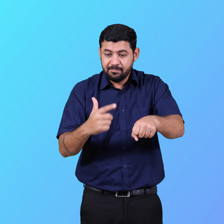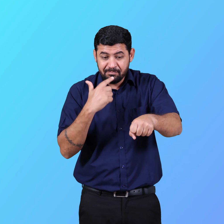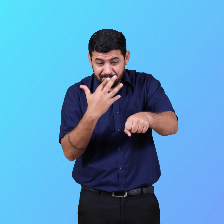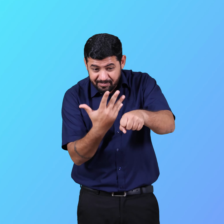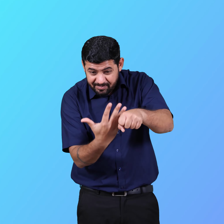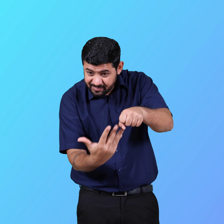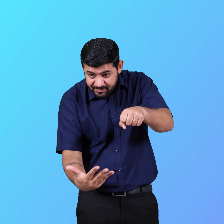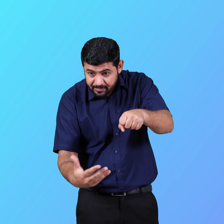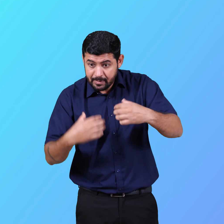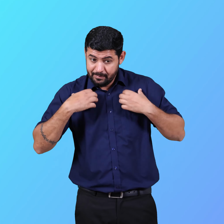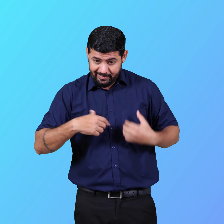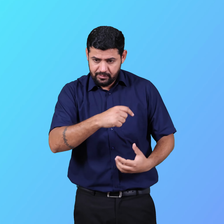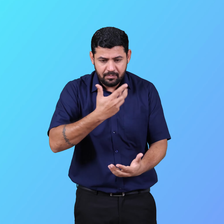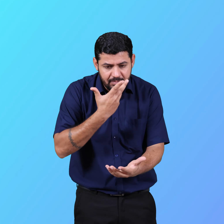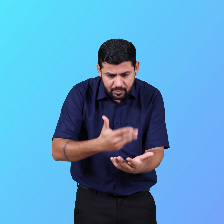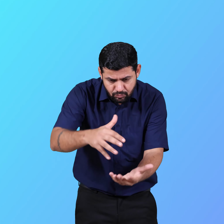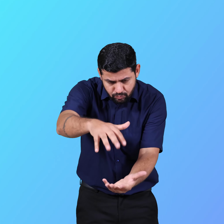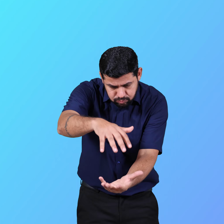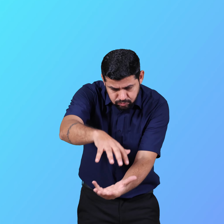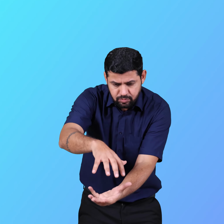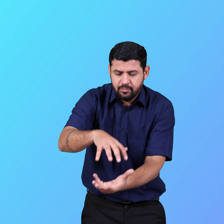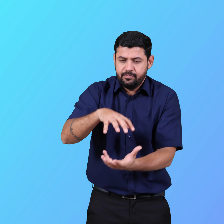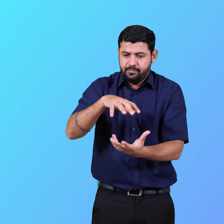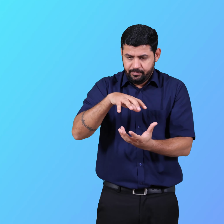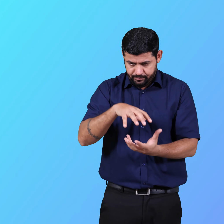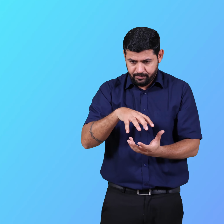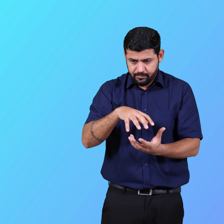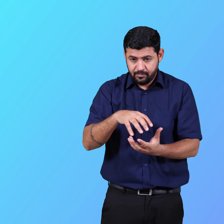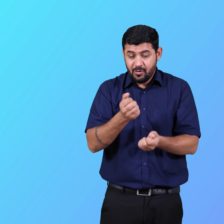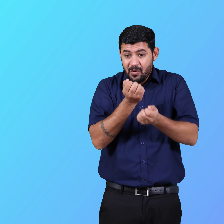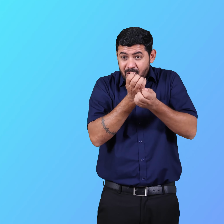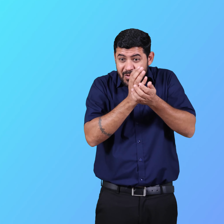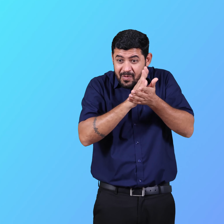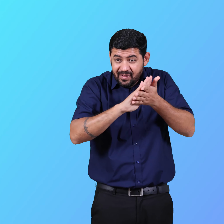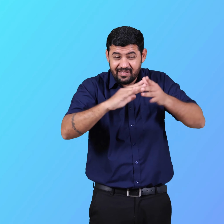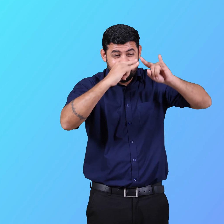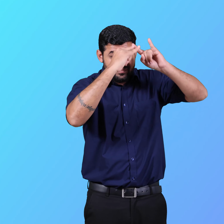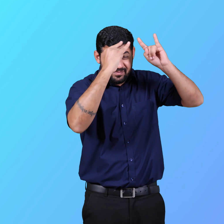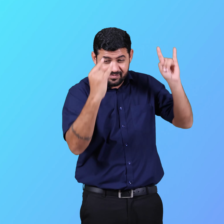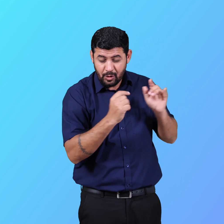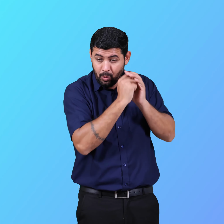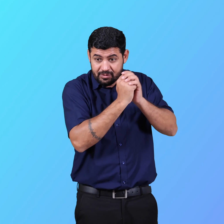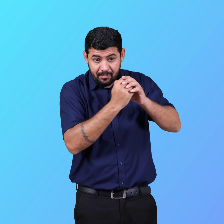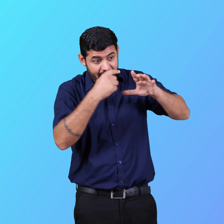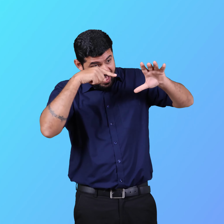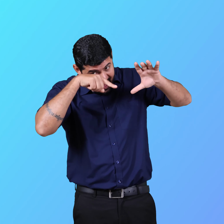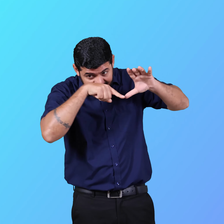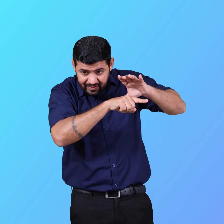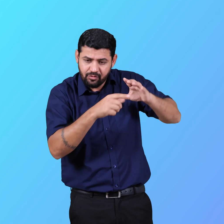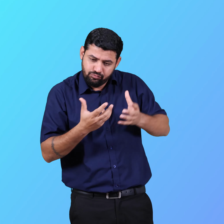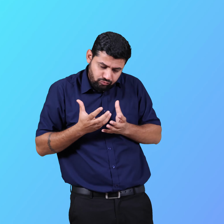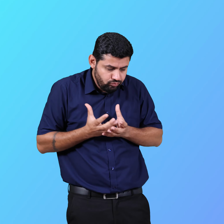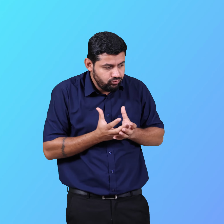Then the anointed priest must get some of the blood from the bull and take it into the Meeting Tent.